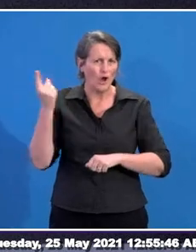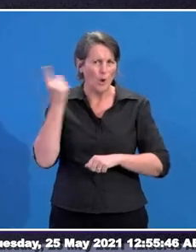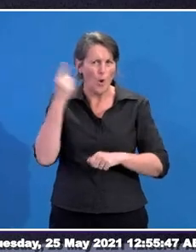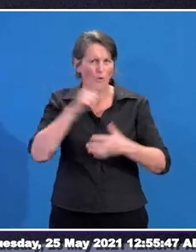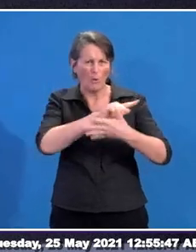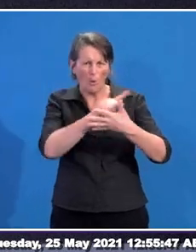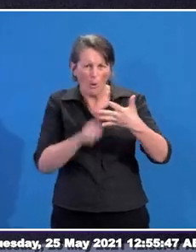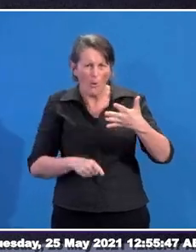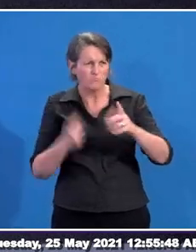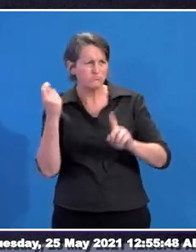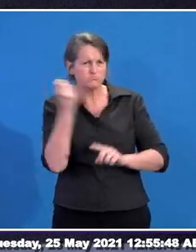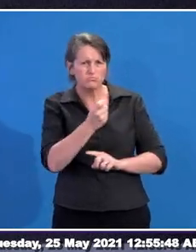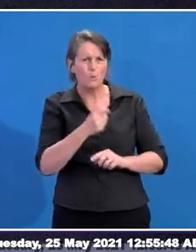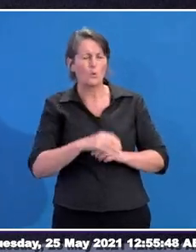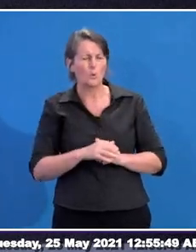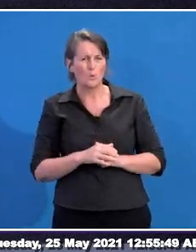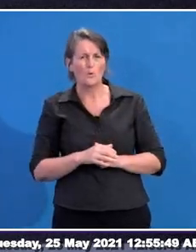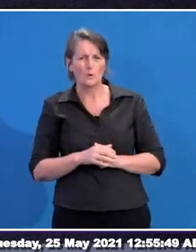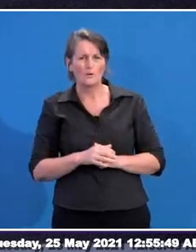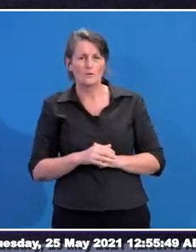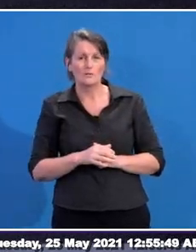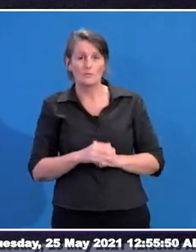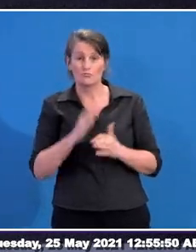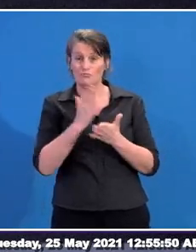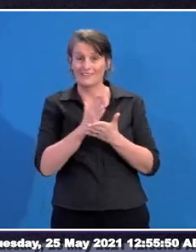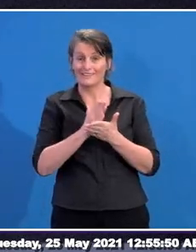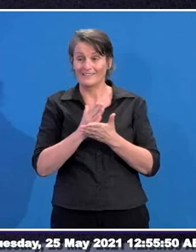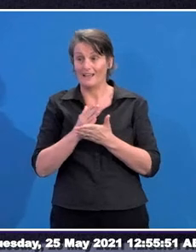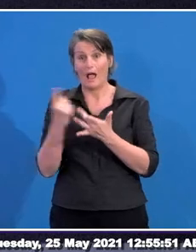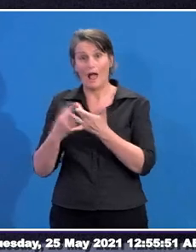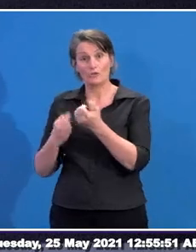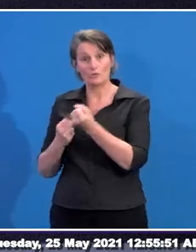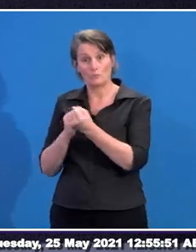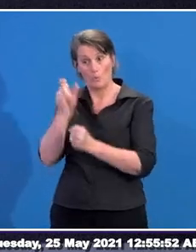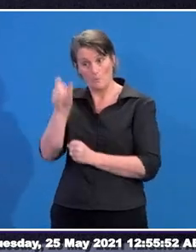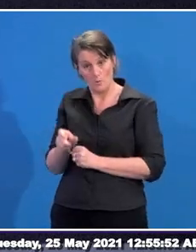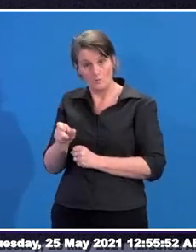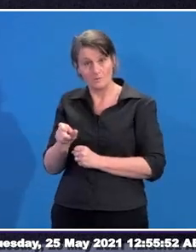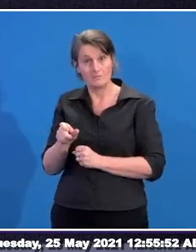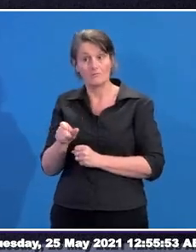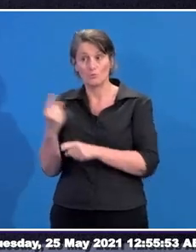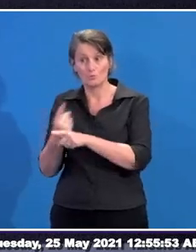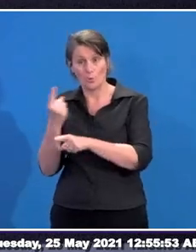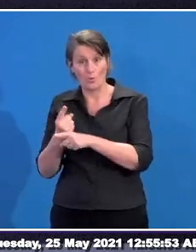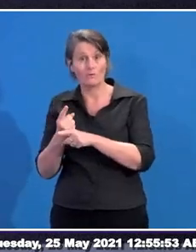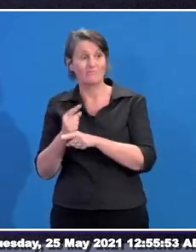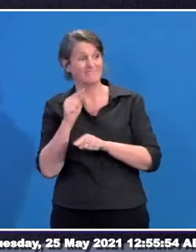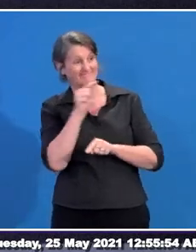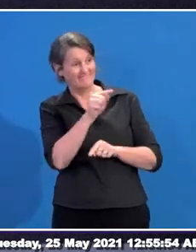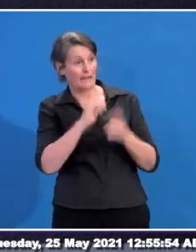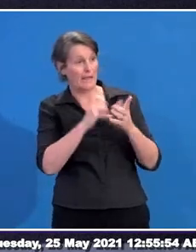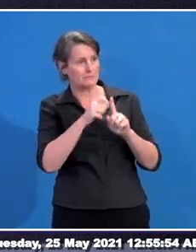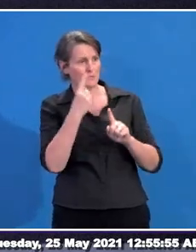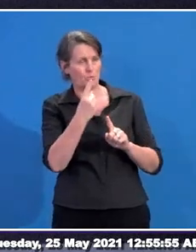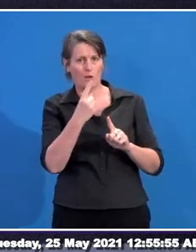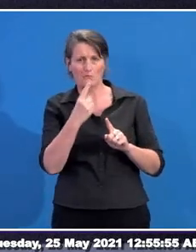it was only SP1's word against the support workers' word, Carl can't speak up.